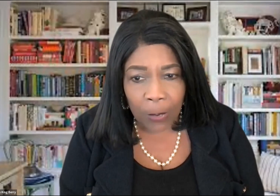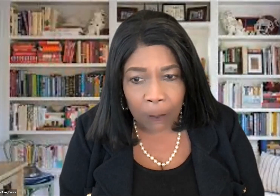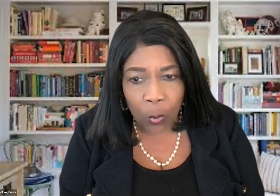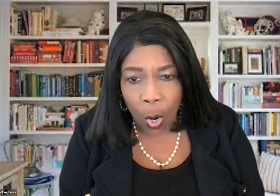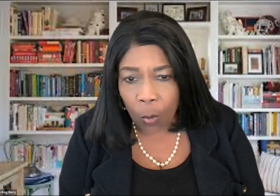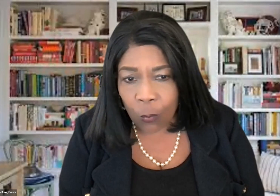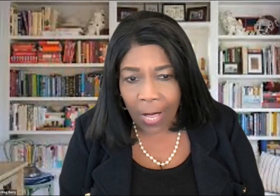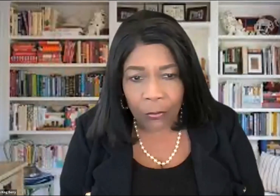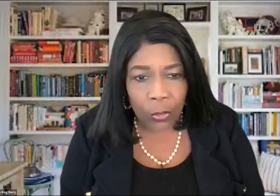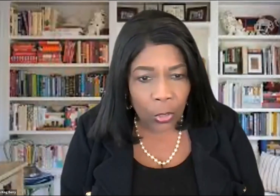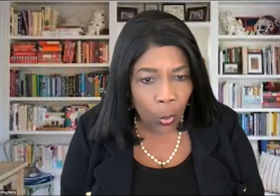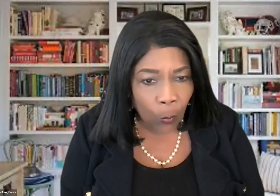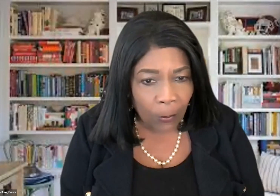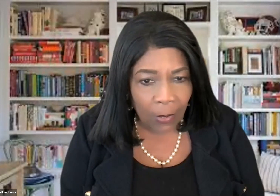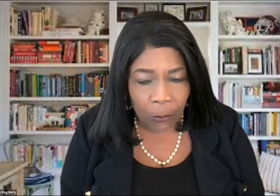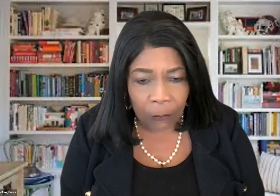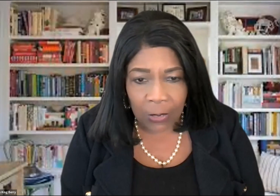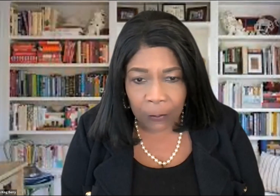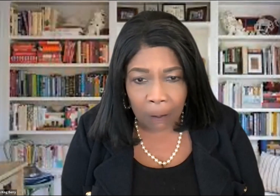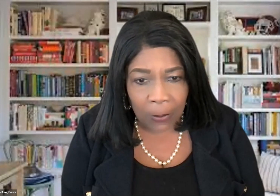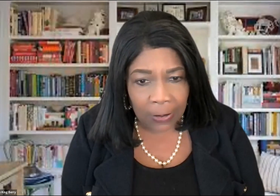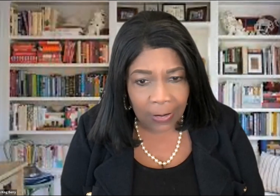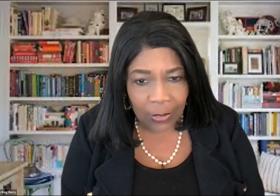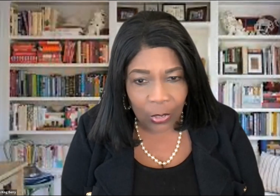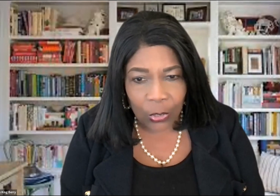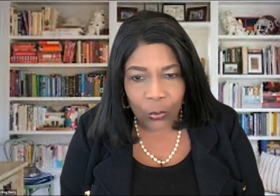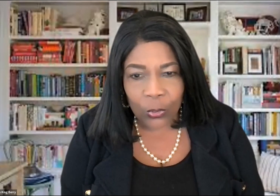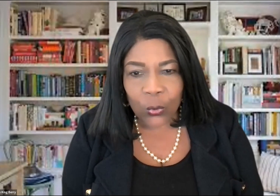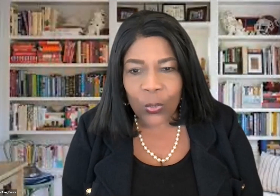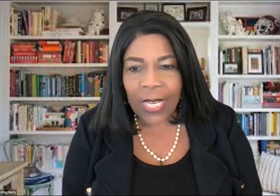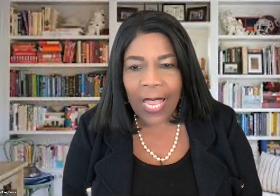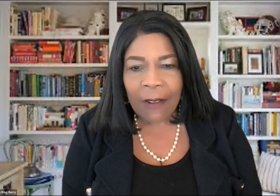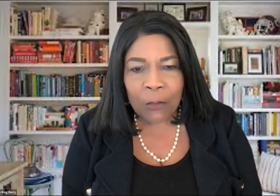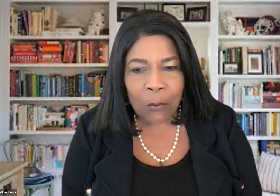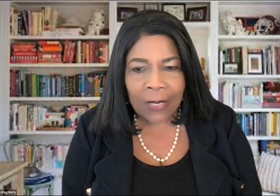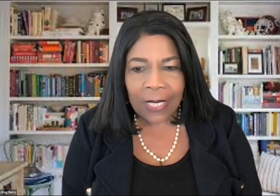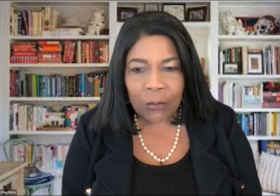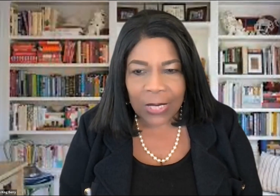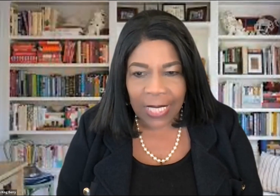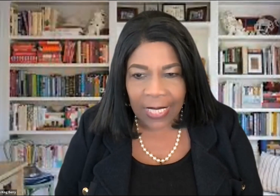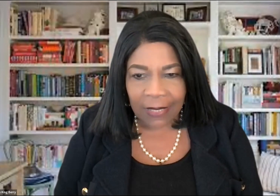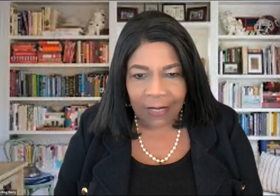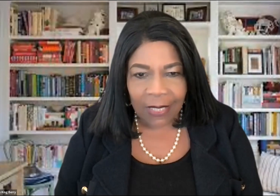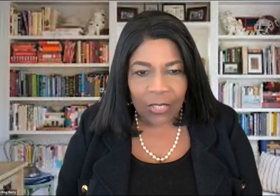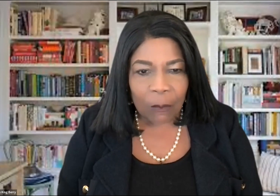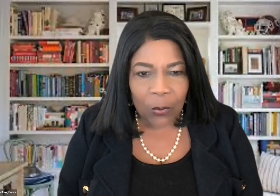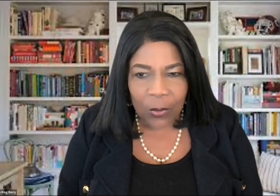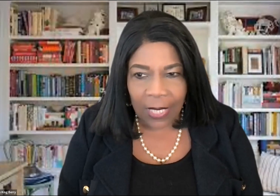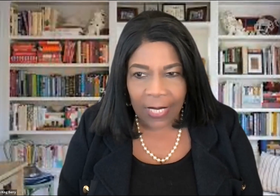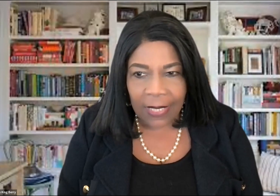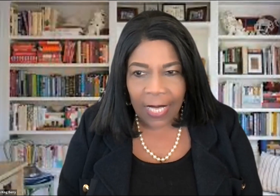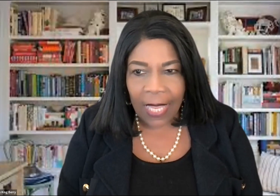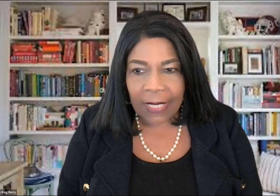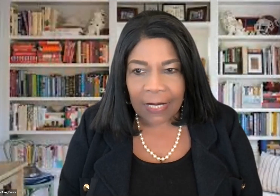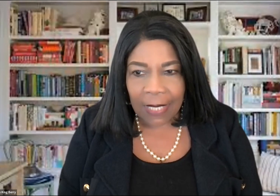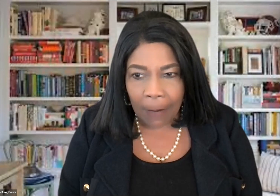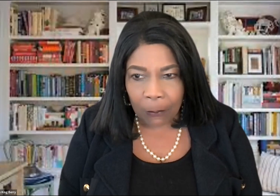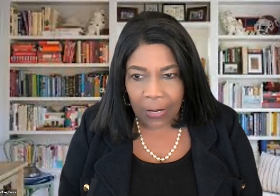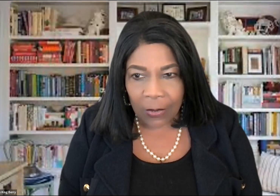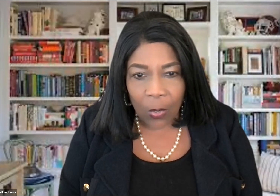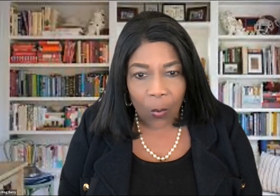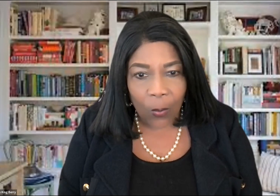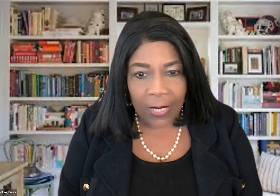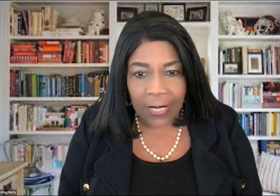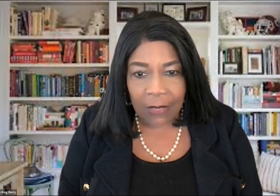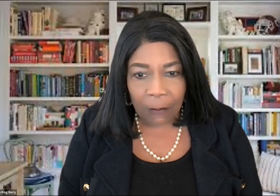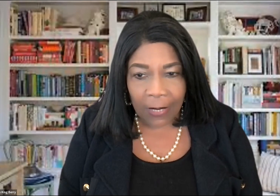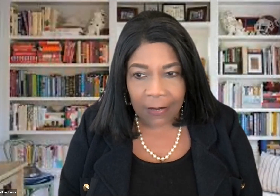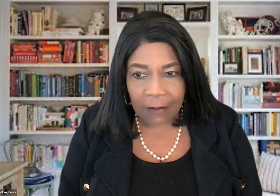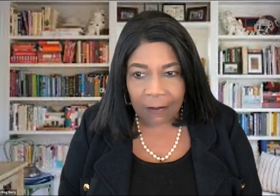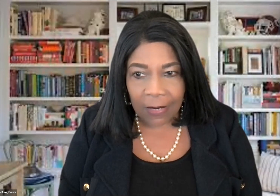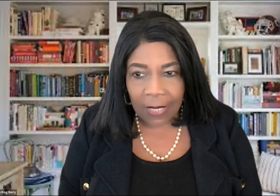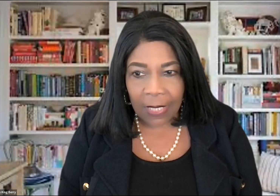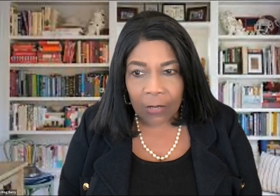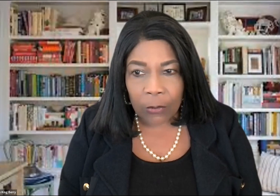meet the needs of people around the globe with different abilities, to ensure that everyone can create, communicate, and collaborate on any device.